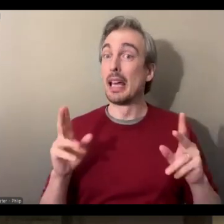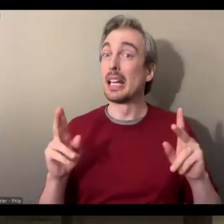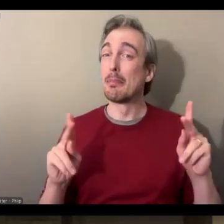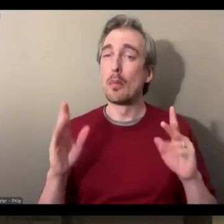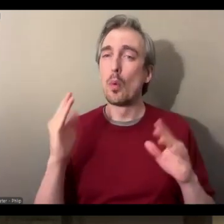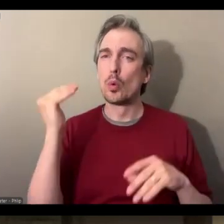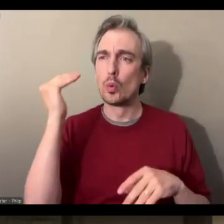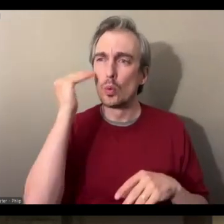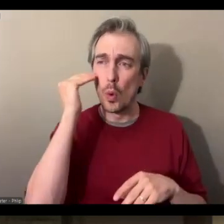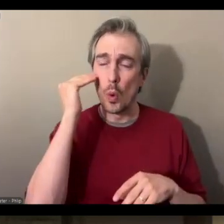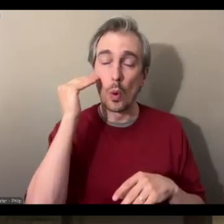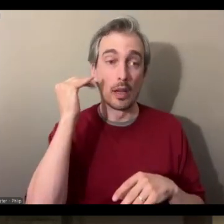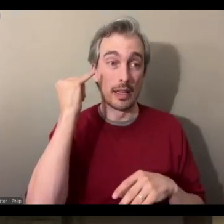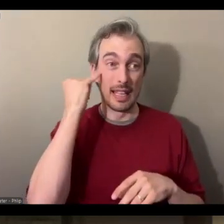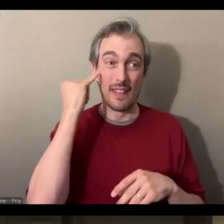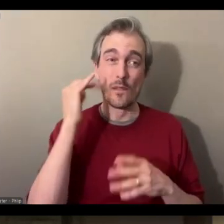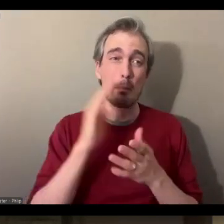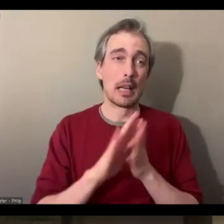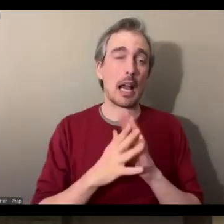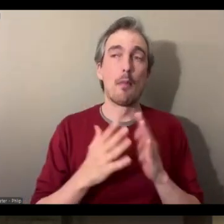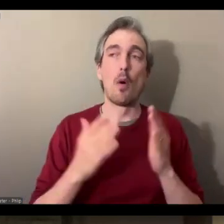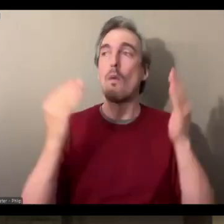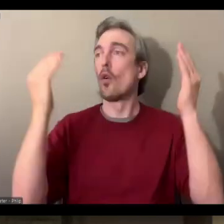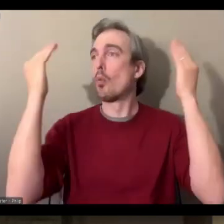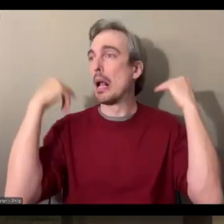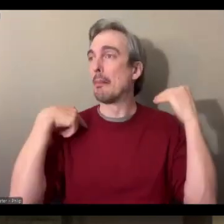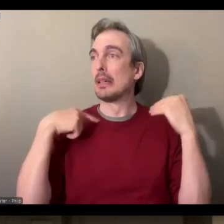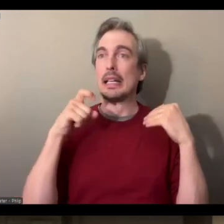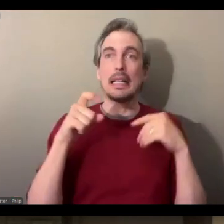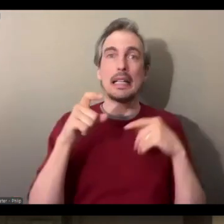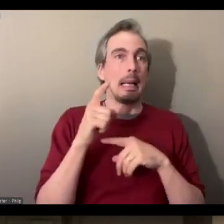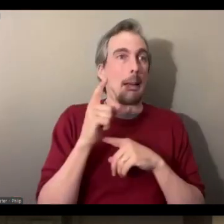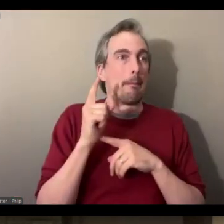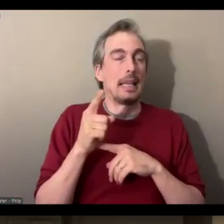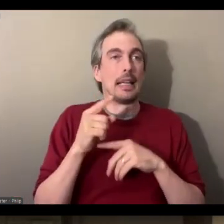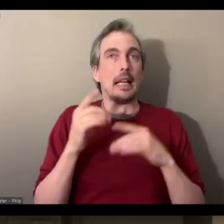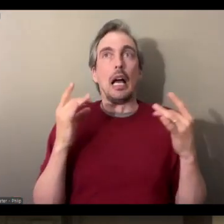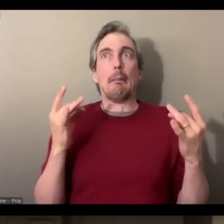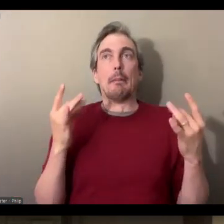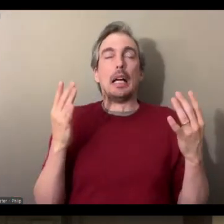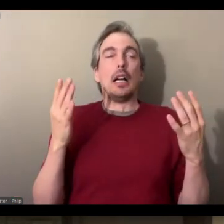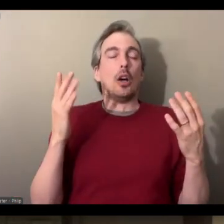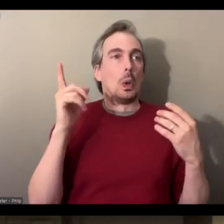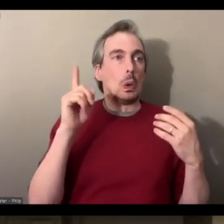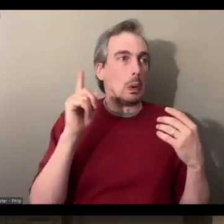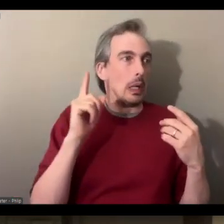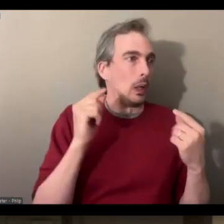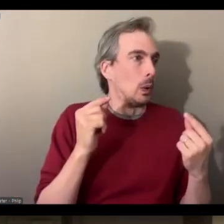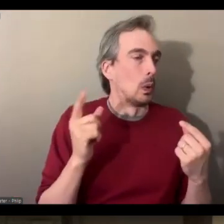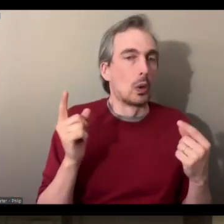minute? People put a lot of work into making sure all of these things are available in their venues.